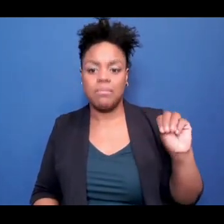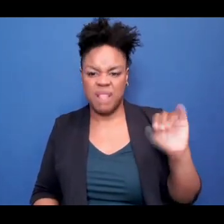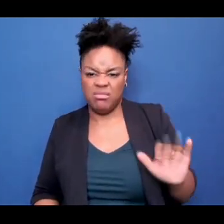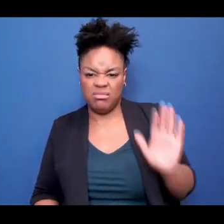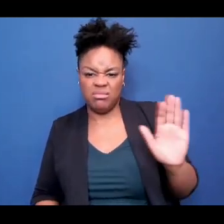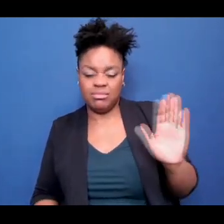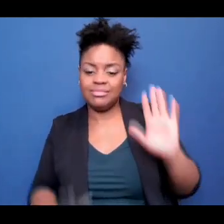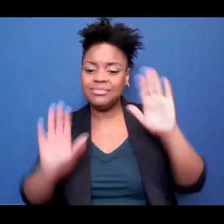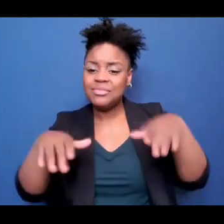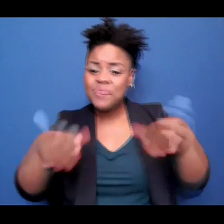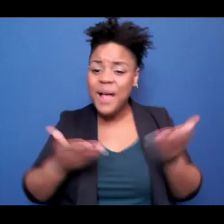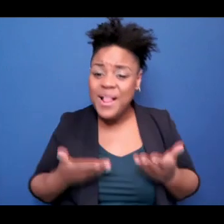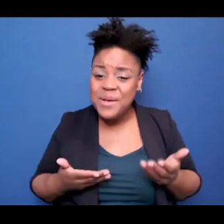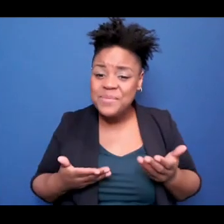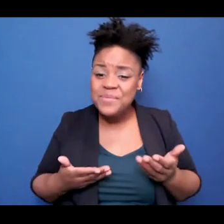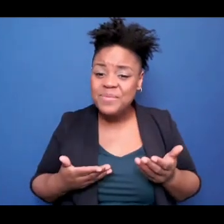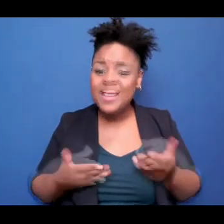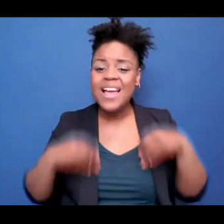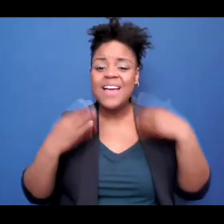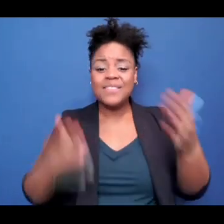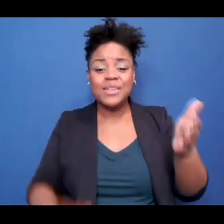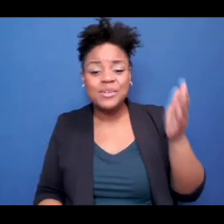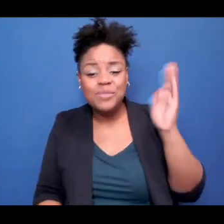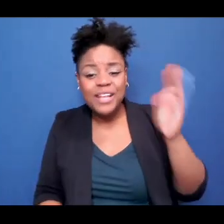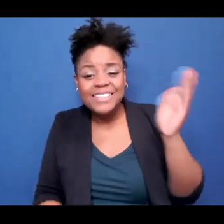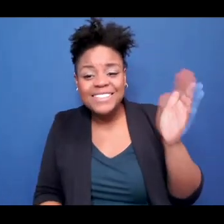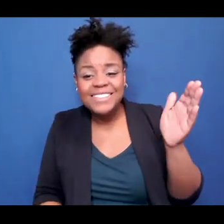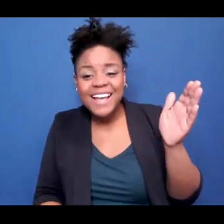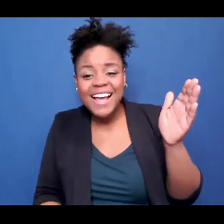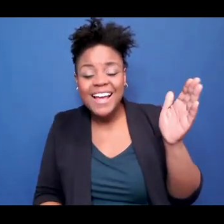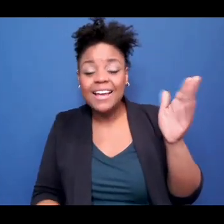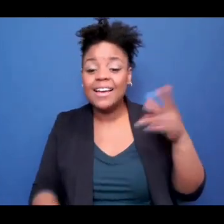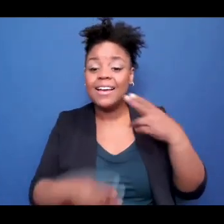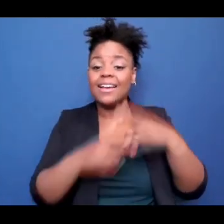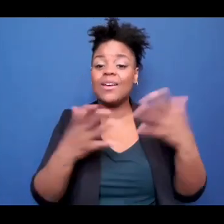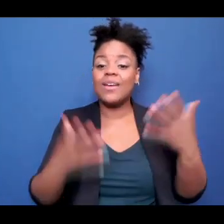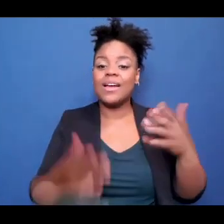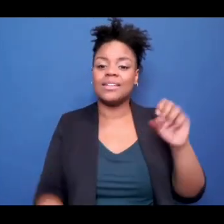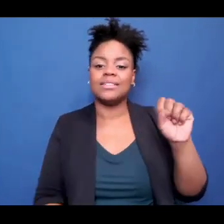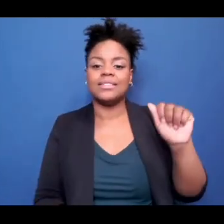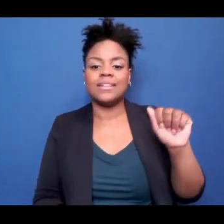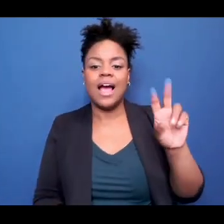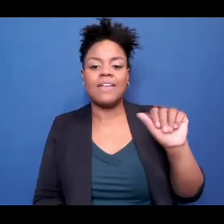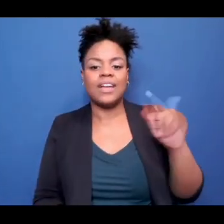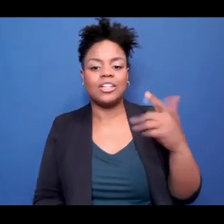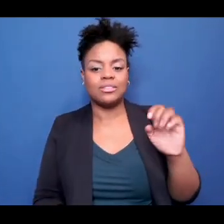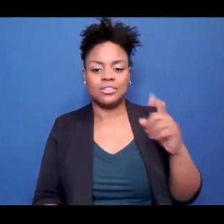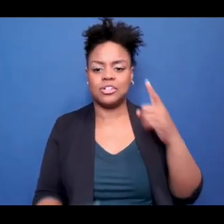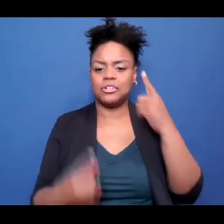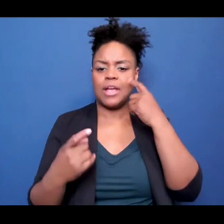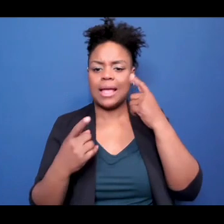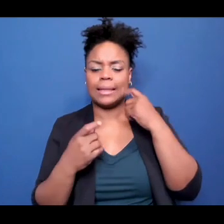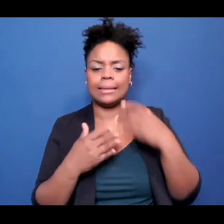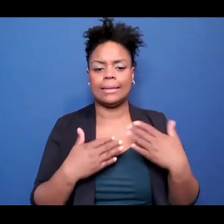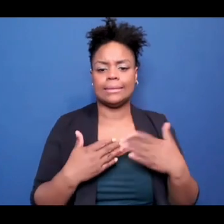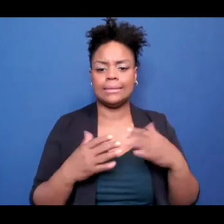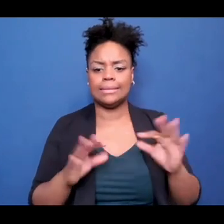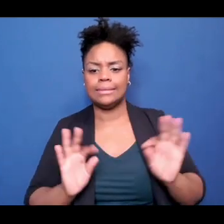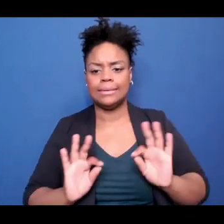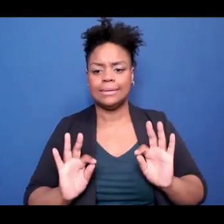KWATE TO THE NATIONAL LIBRARY OF MEDICINE TO DELIVER OUR 2021 JAMES CASSADY LECTURE ENTITLED SAVAGES CRY EASILY AND